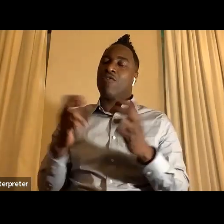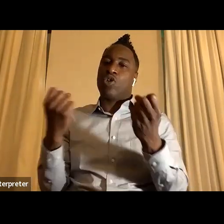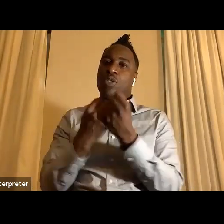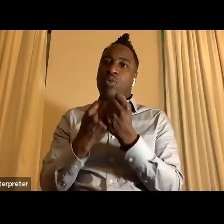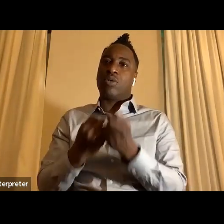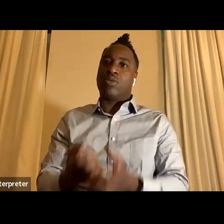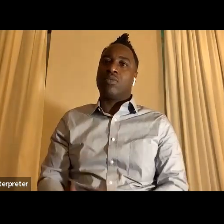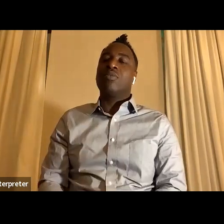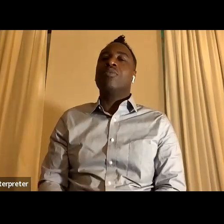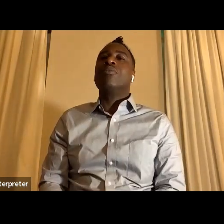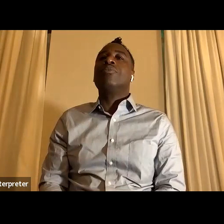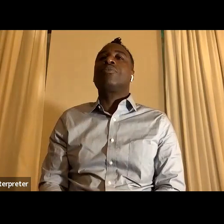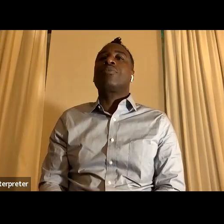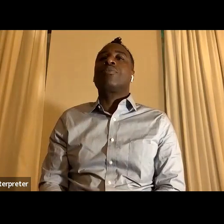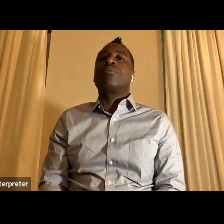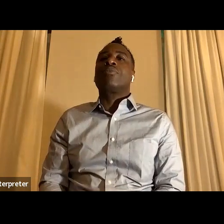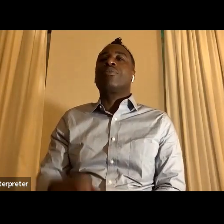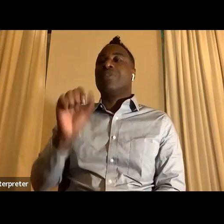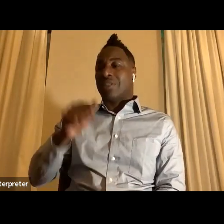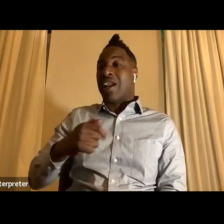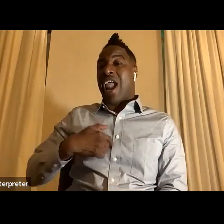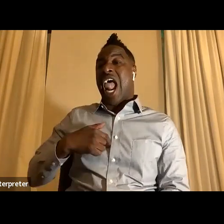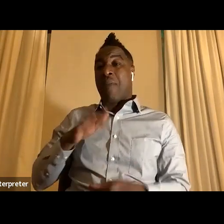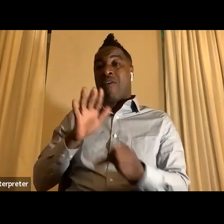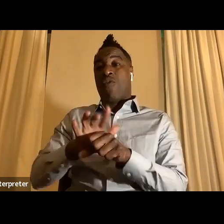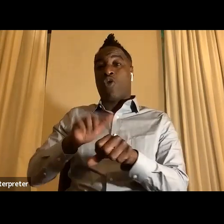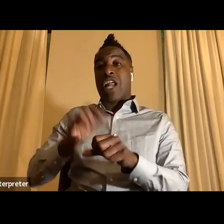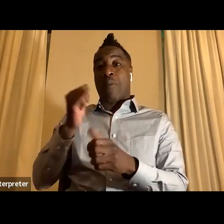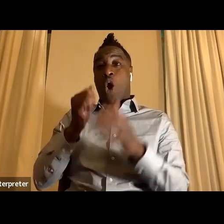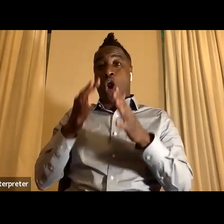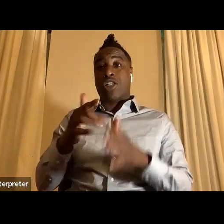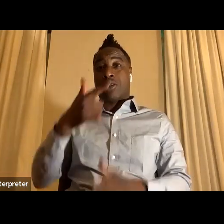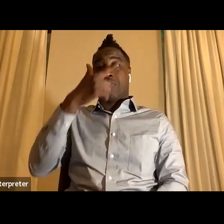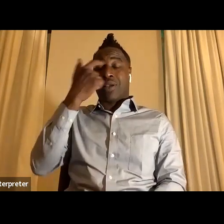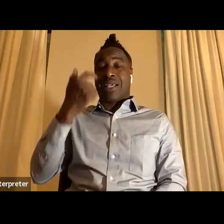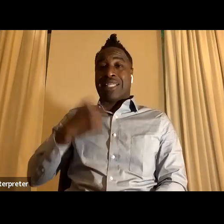Yeah, that was a full time artist. Mostly because I'm a tattoo artist, so that kind of helps.